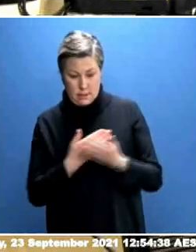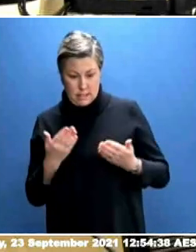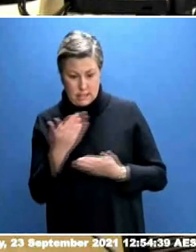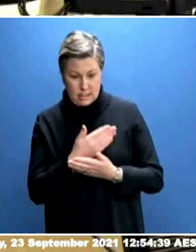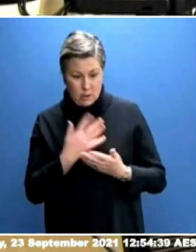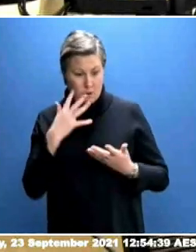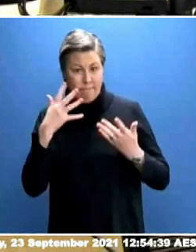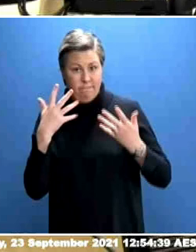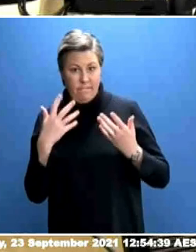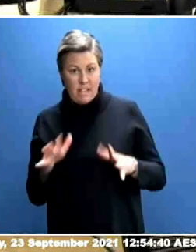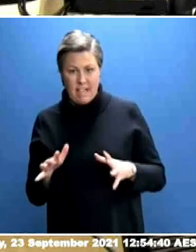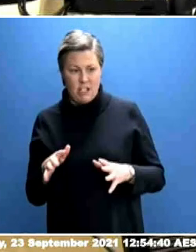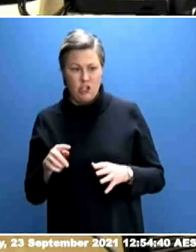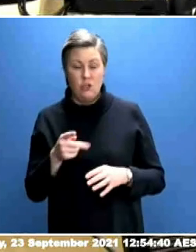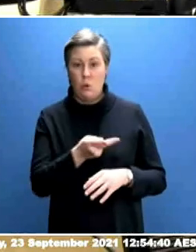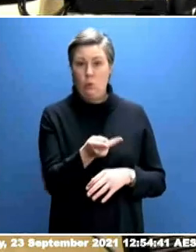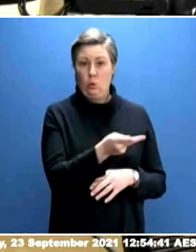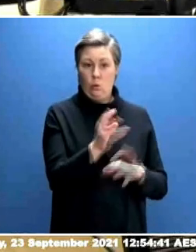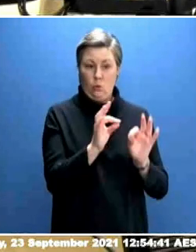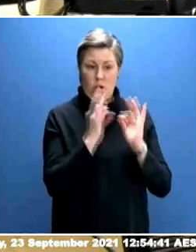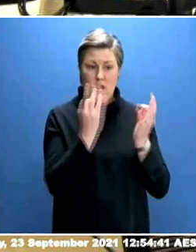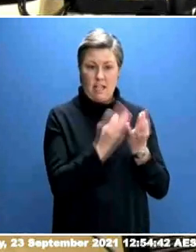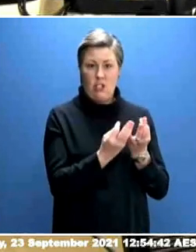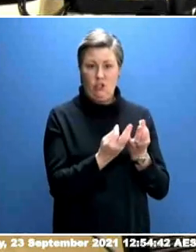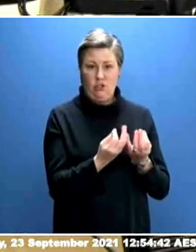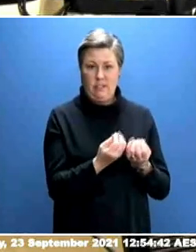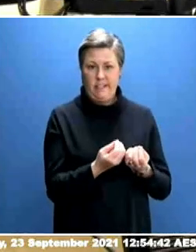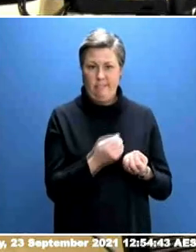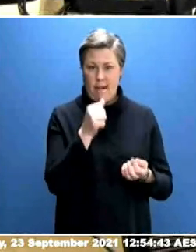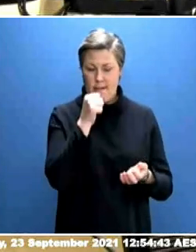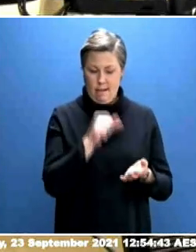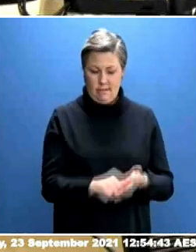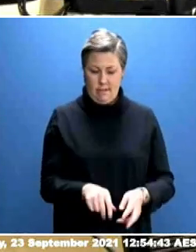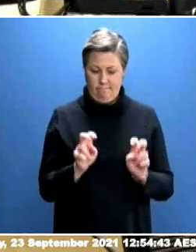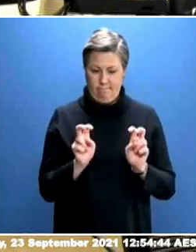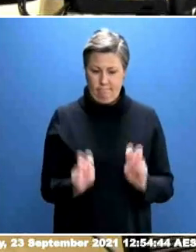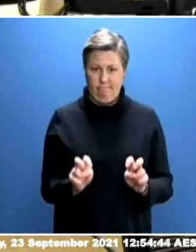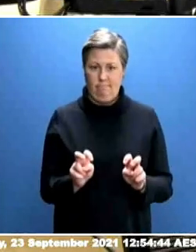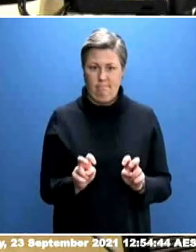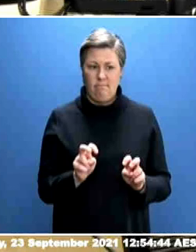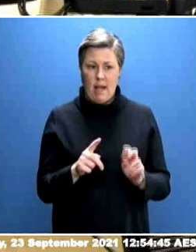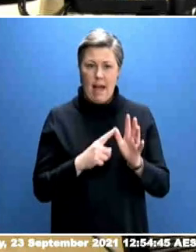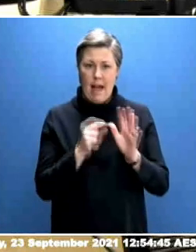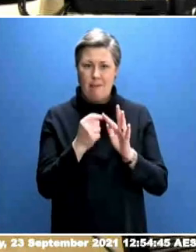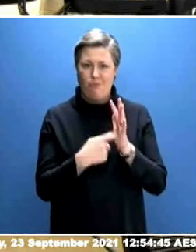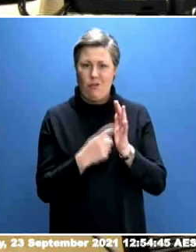back jointly on 6 April 2021, where both the Legal Aid Commission and